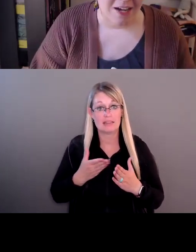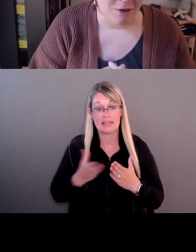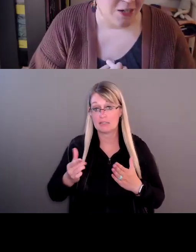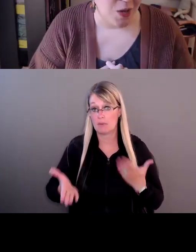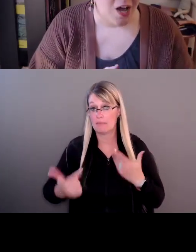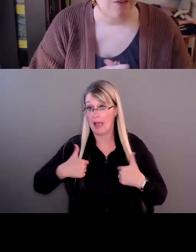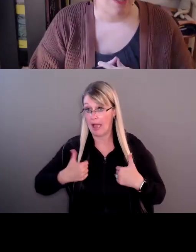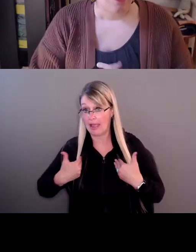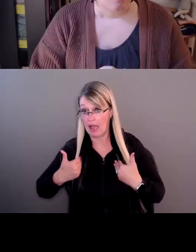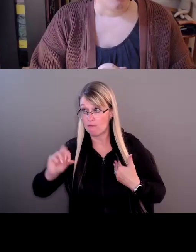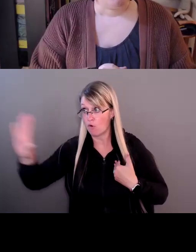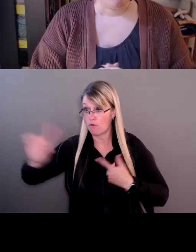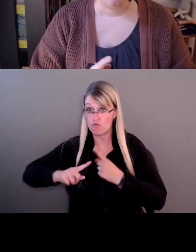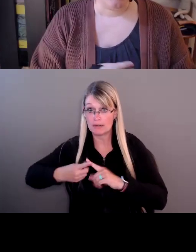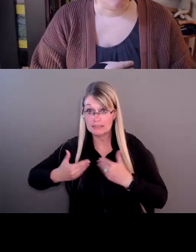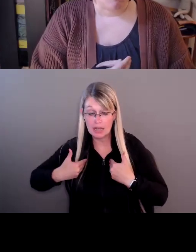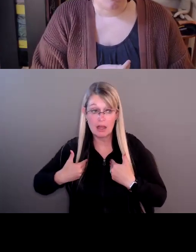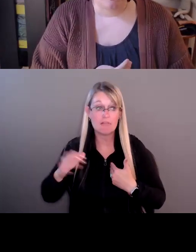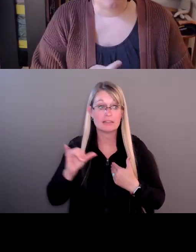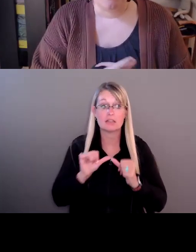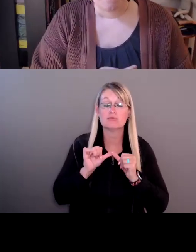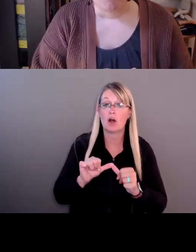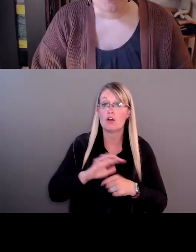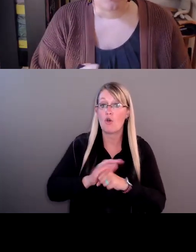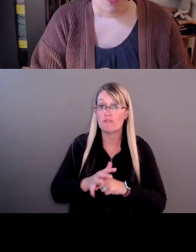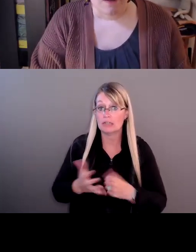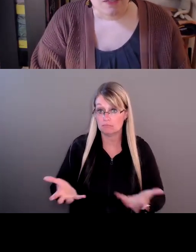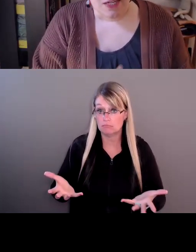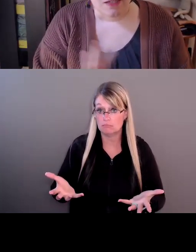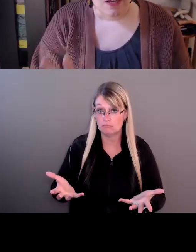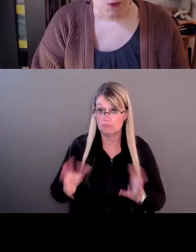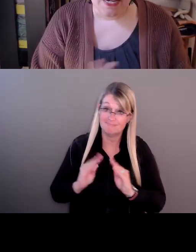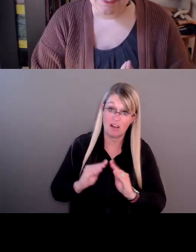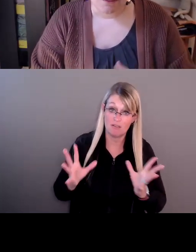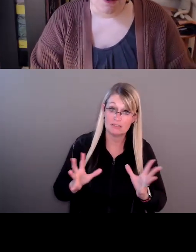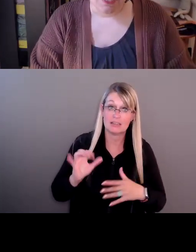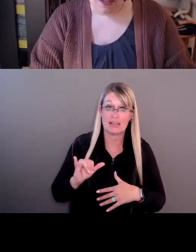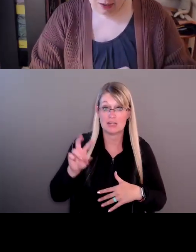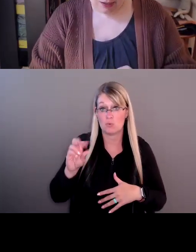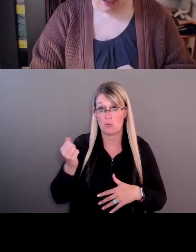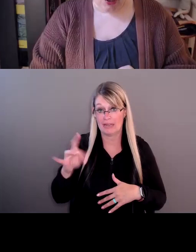have friends that have, things like a long COVID, which obviously the 2018 number does not include